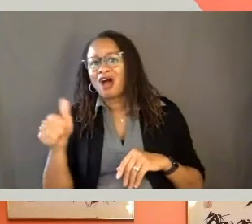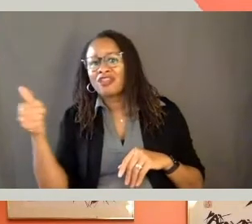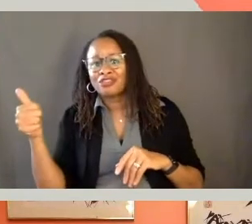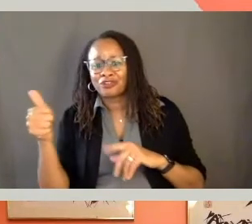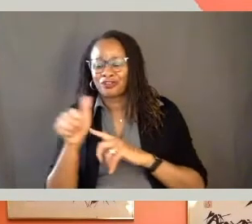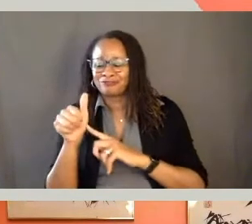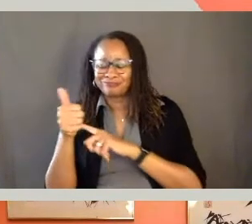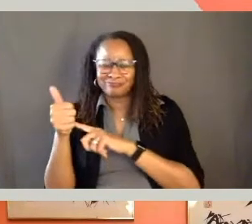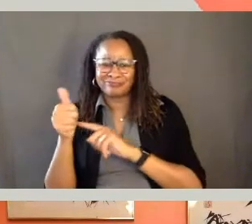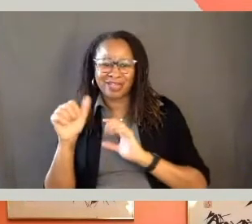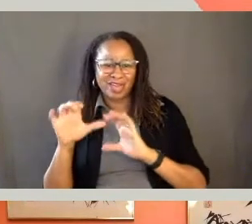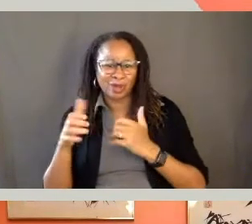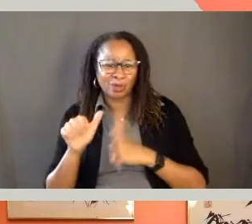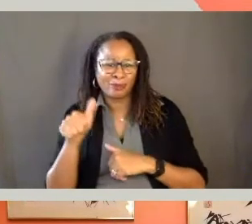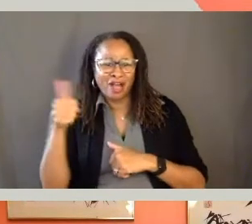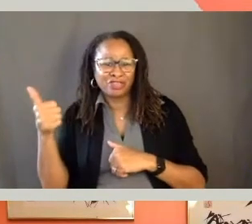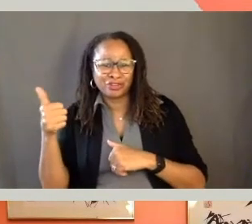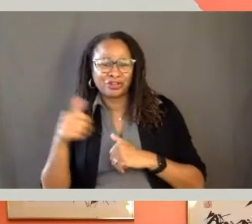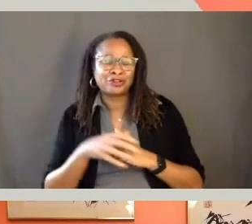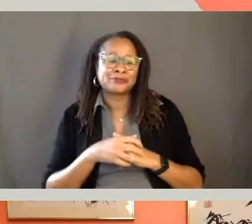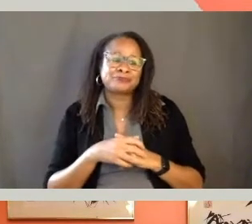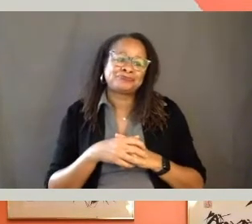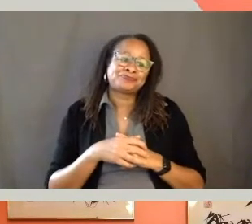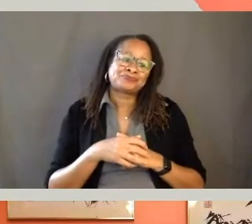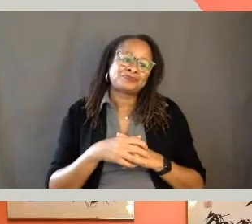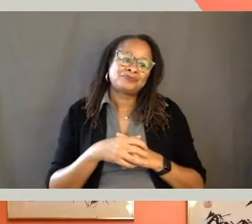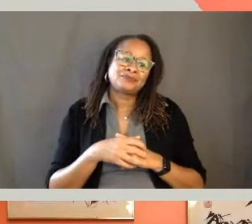and, you know, frankly